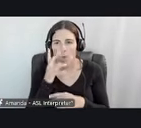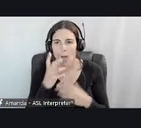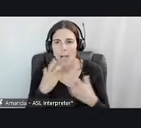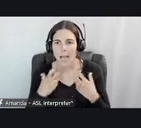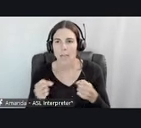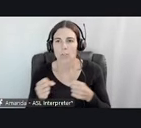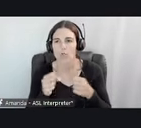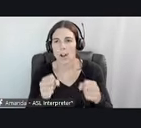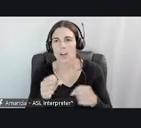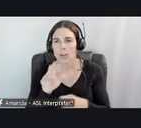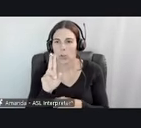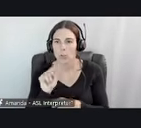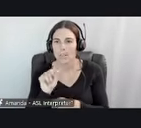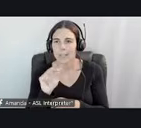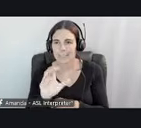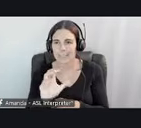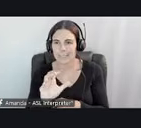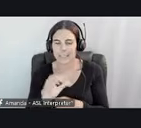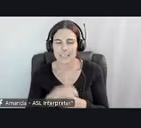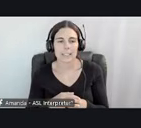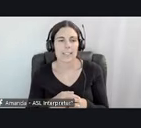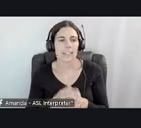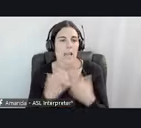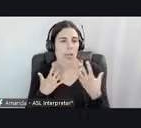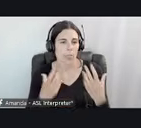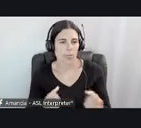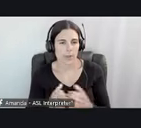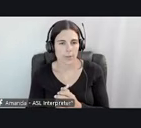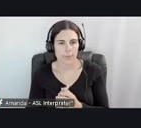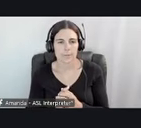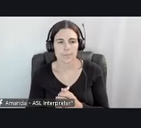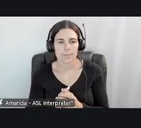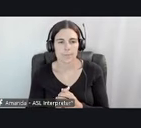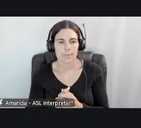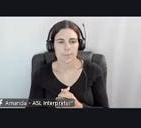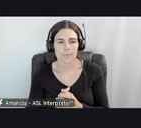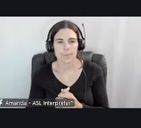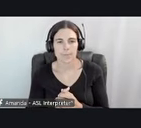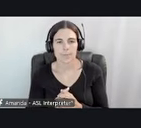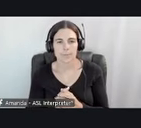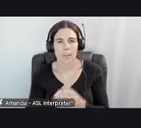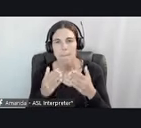Health. On behalf of UNCC Health and our partners, Scramble Advance Public Health and Pedmont Health